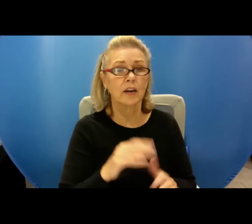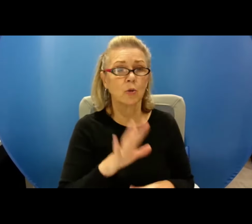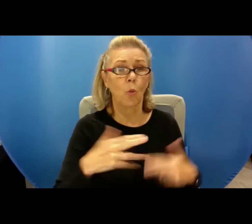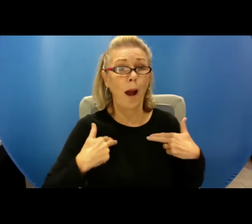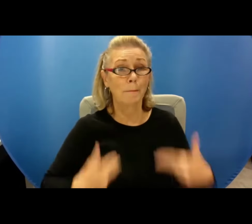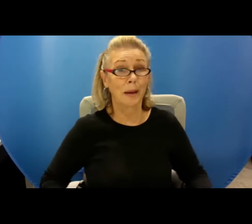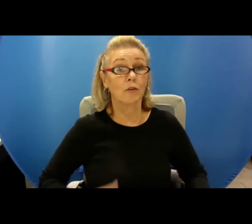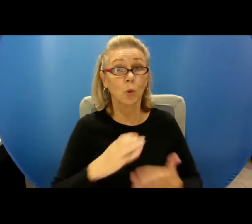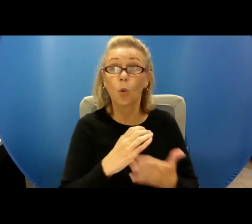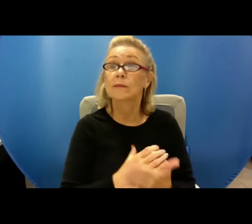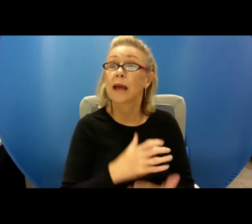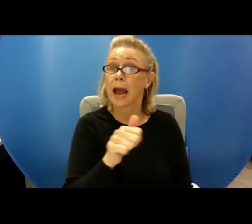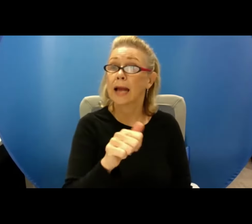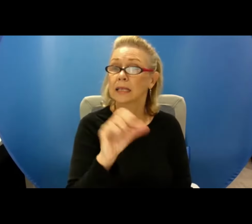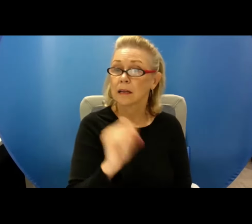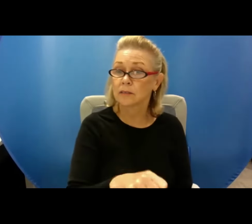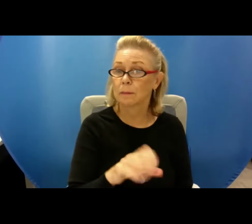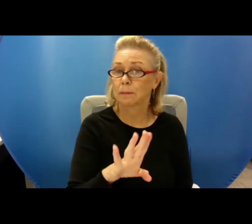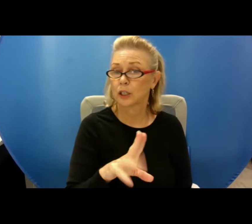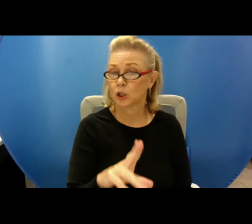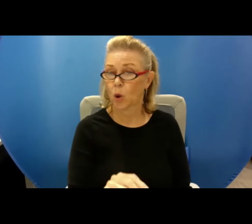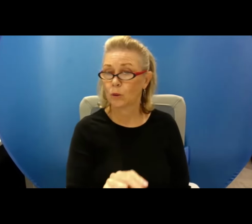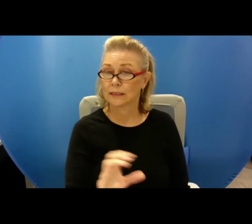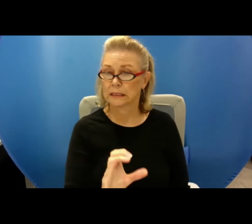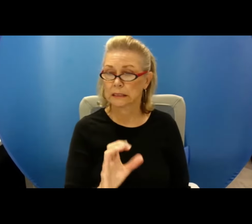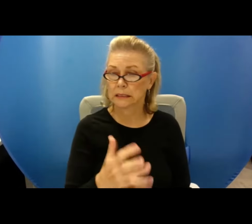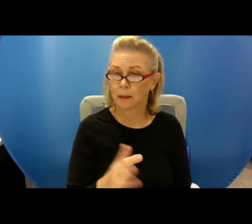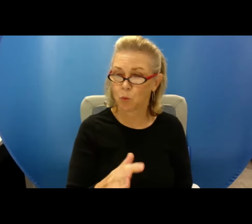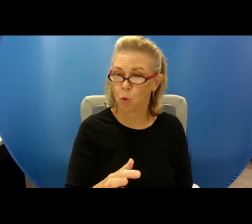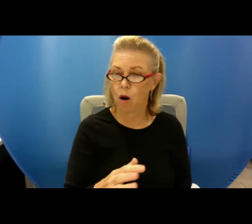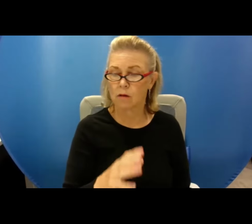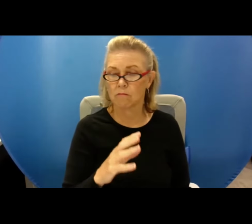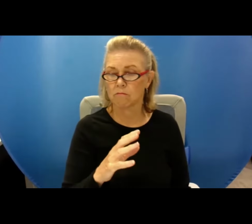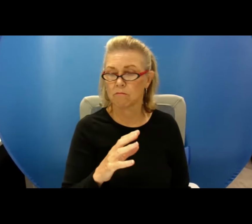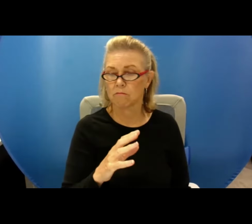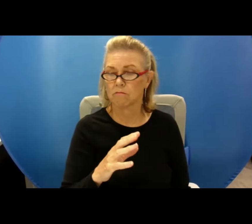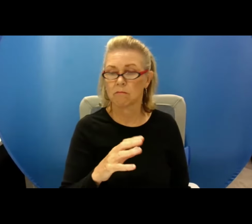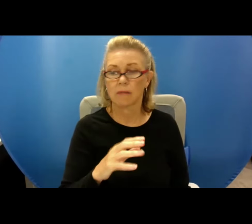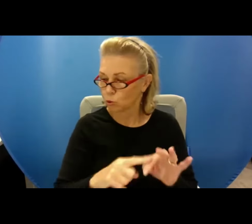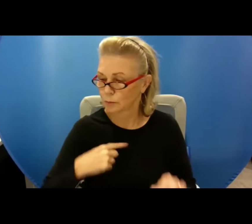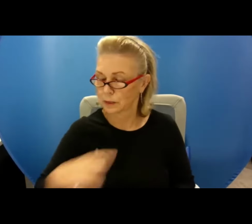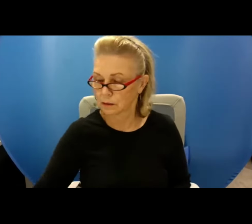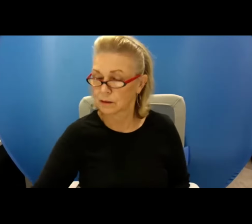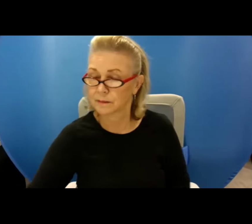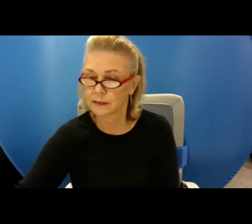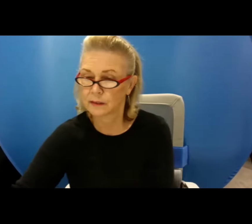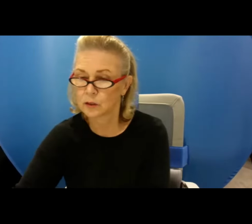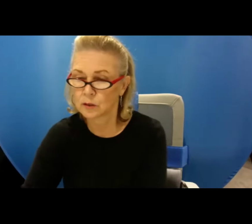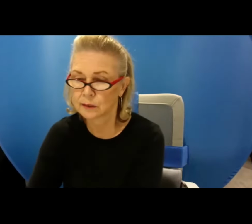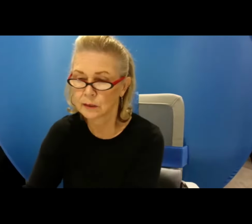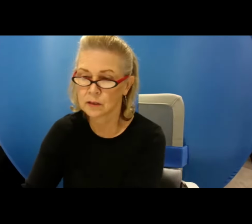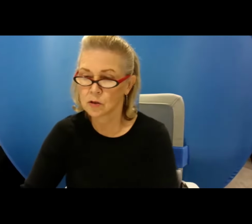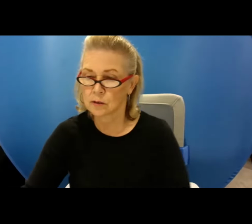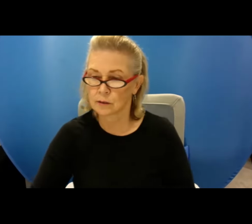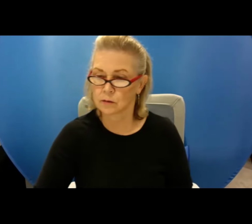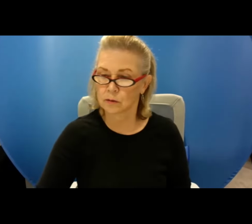A is yes, B no, C somewhat, D not important to me.